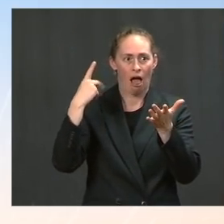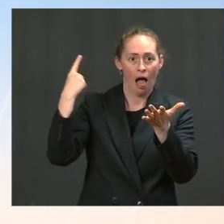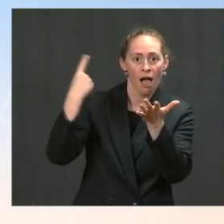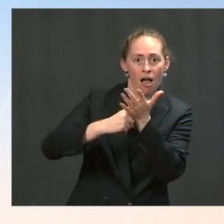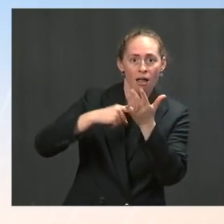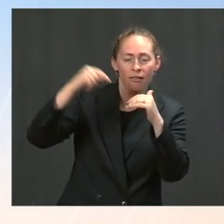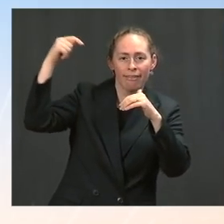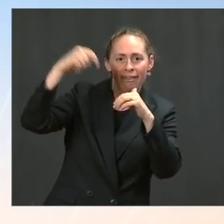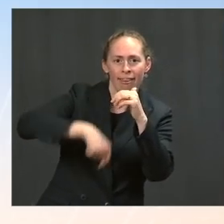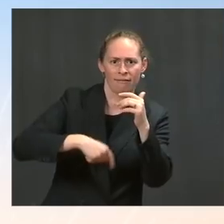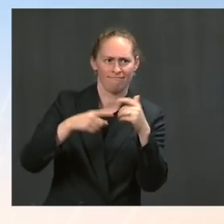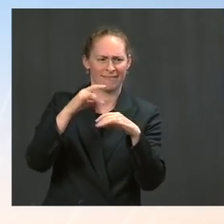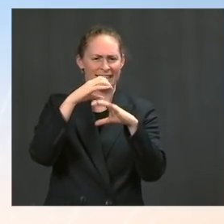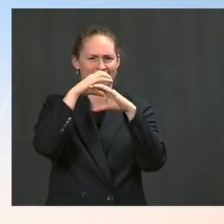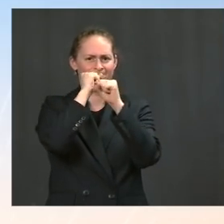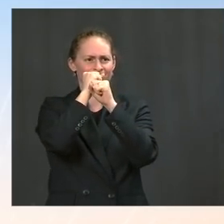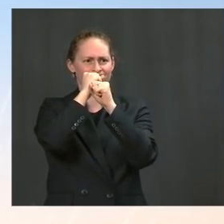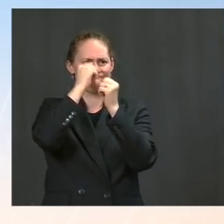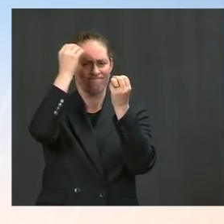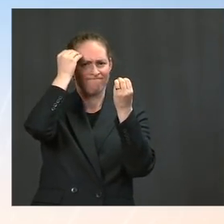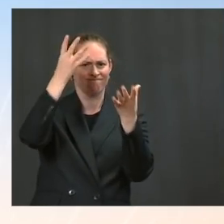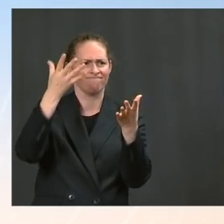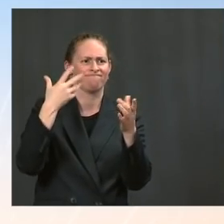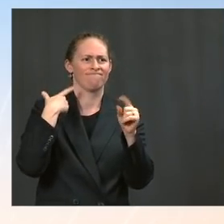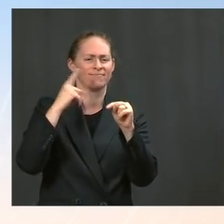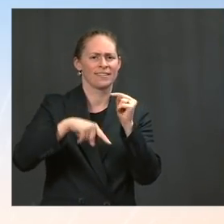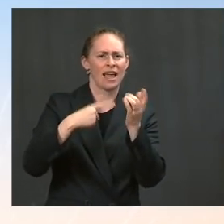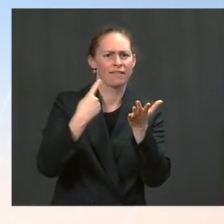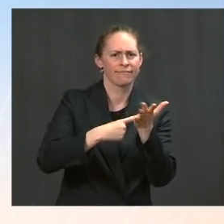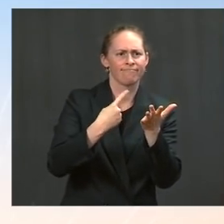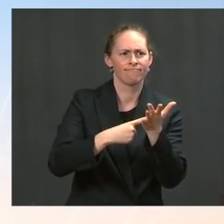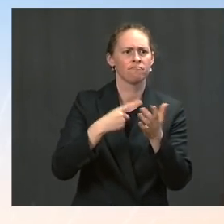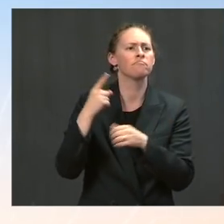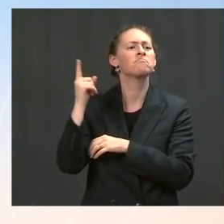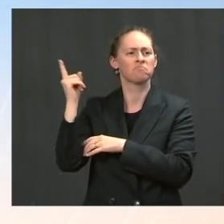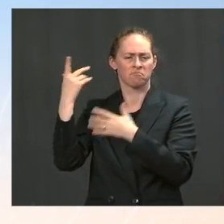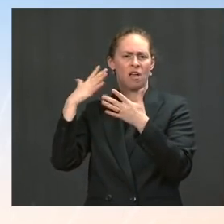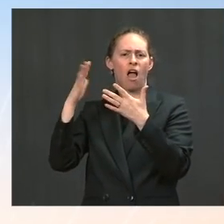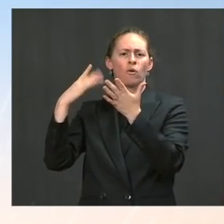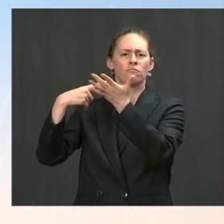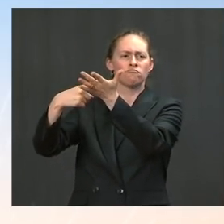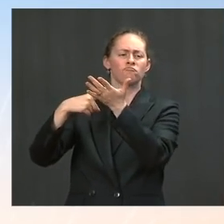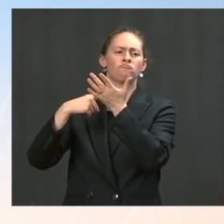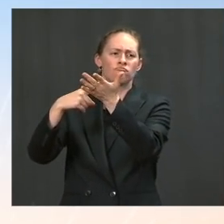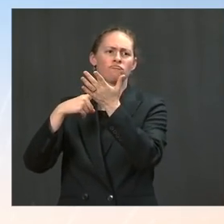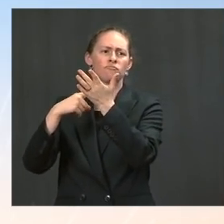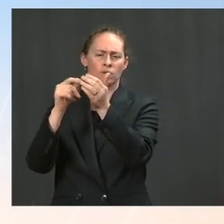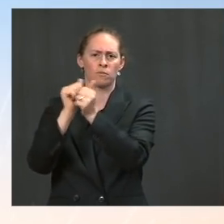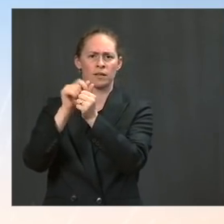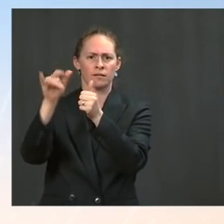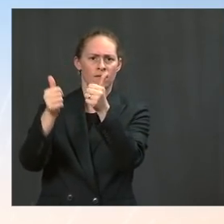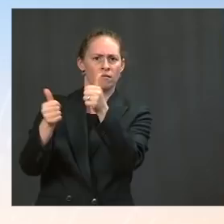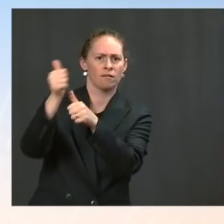had many conversations with General Milley -- Miller during his time in his role, and most of those --